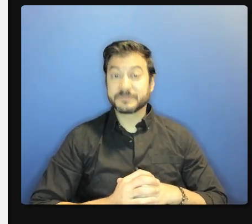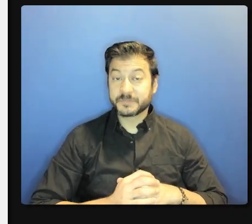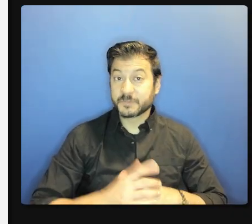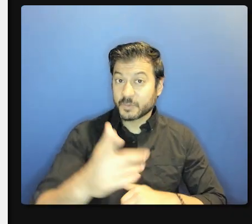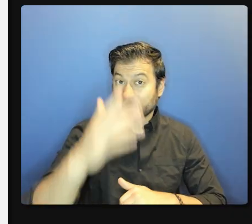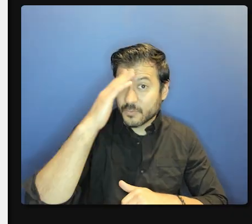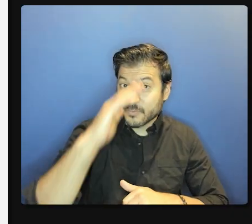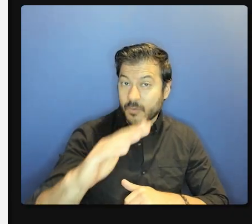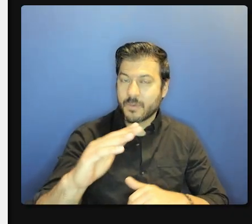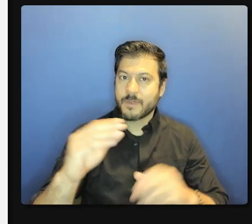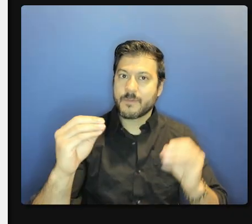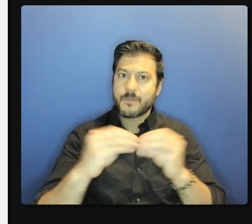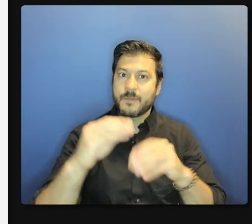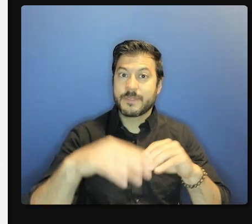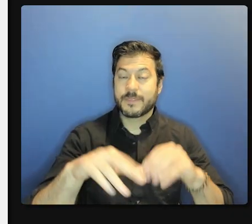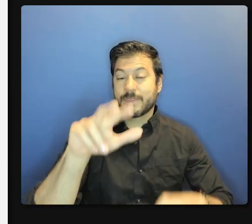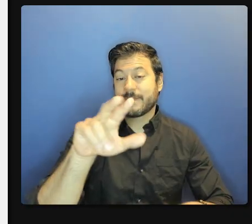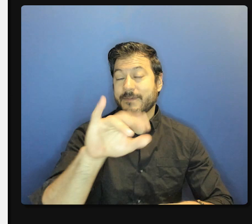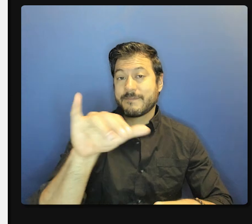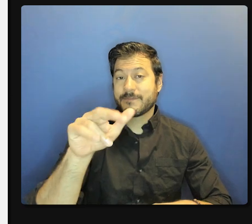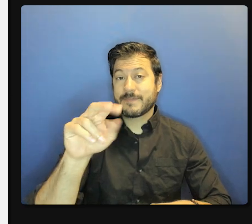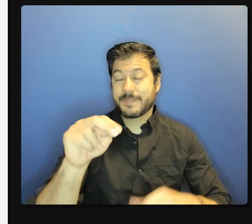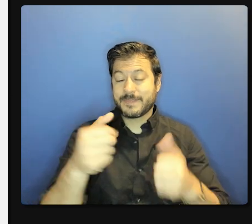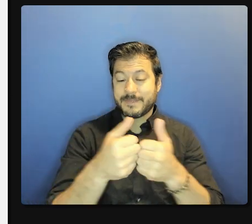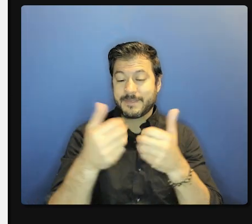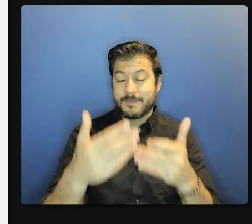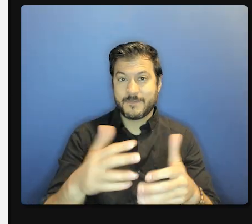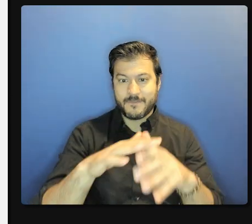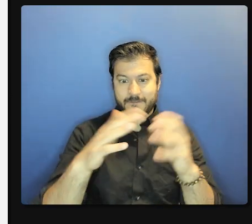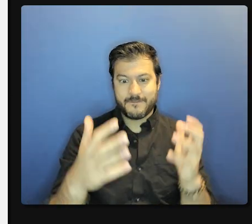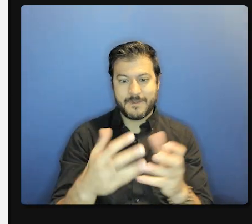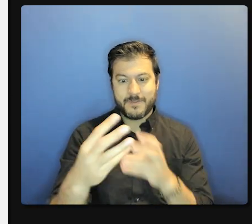[Karla] Did you know there are more than 3 billion gamers around the world?